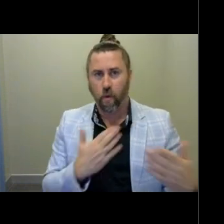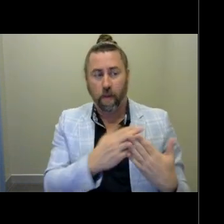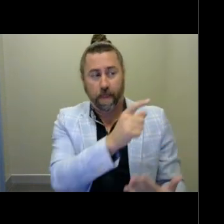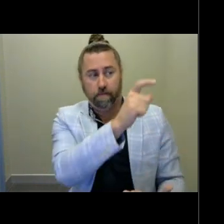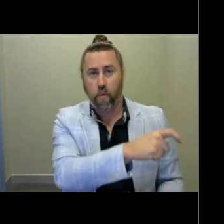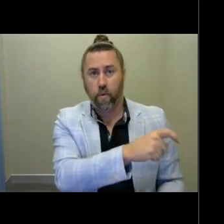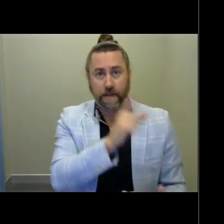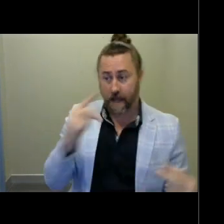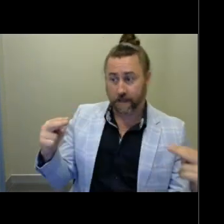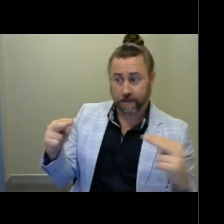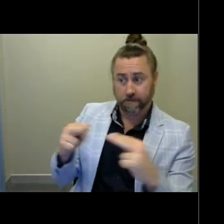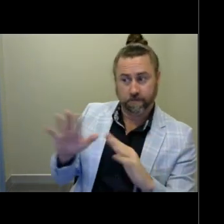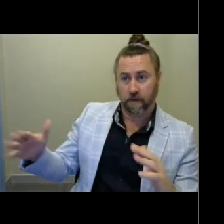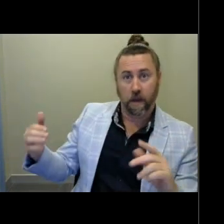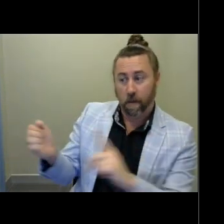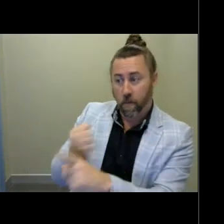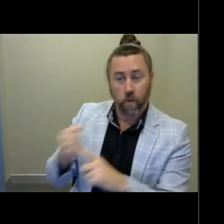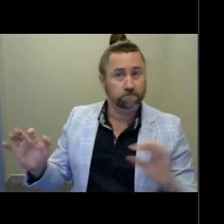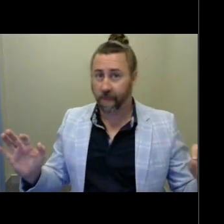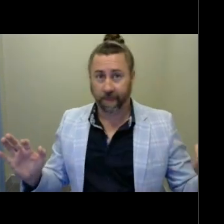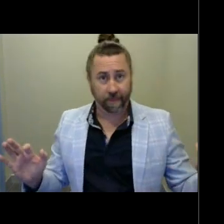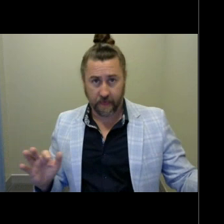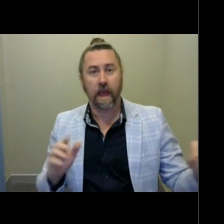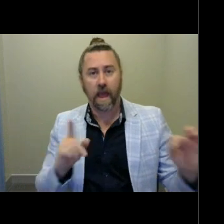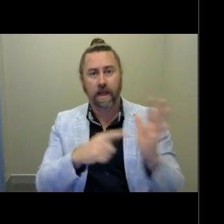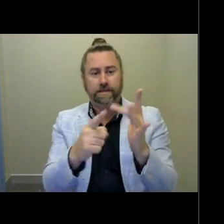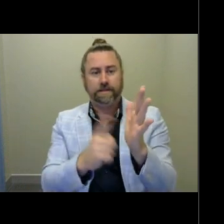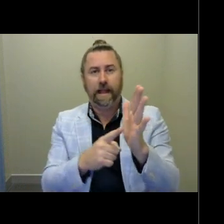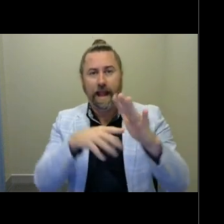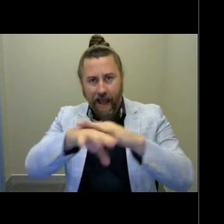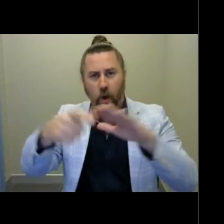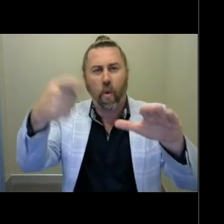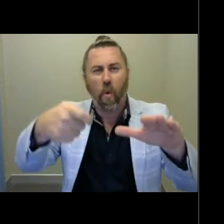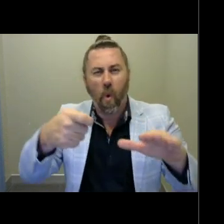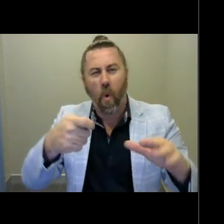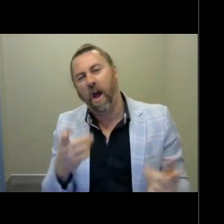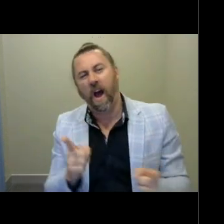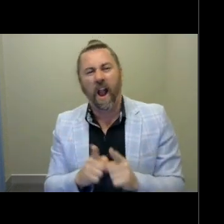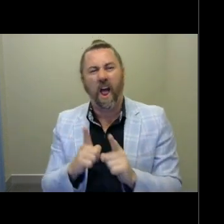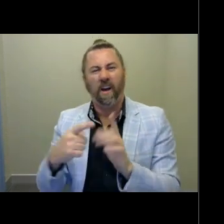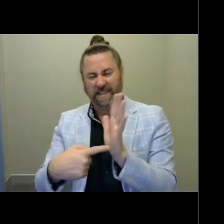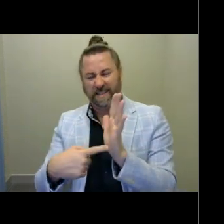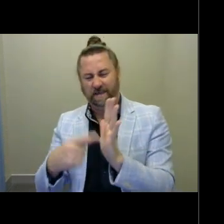So it's sort of the police's version of a temporary protection order, I believe.